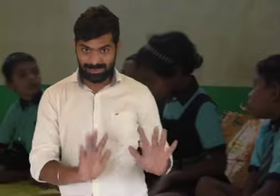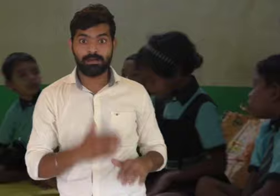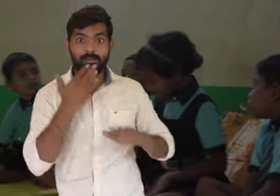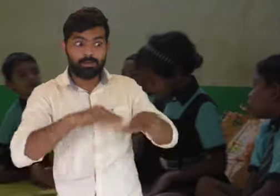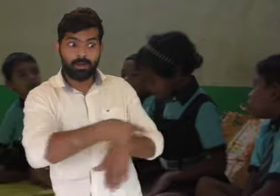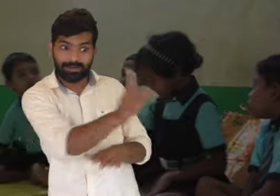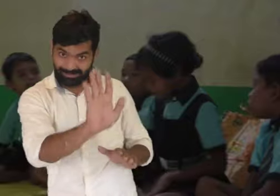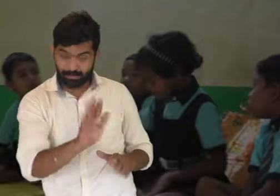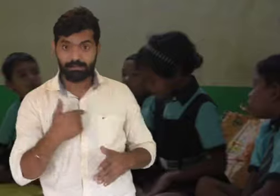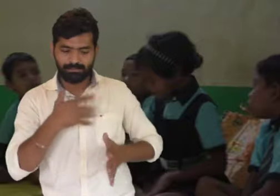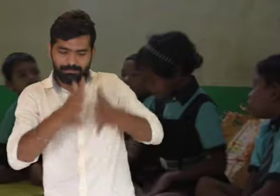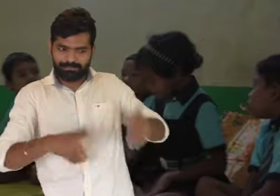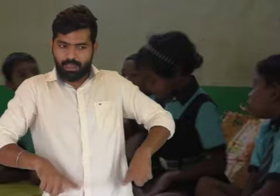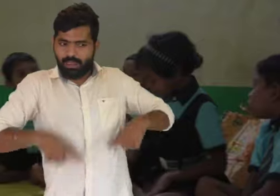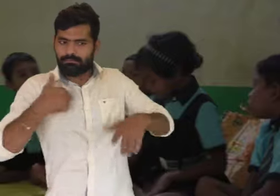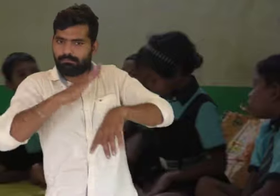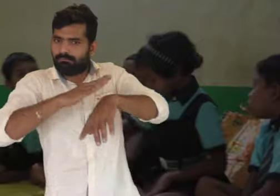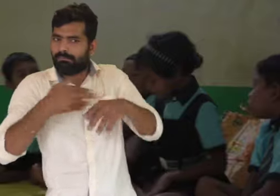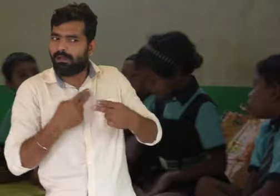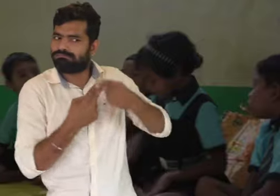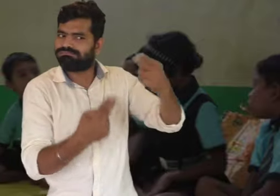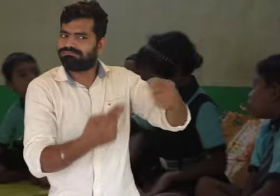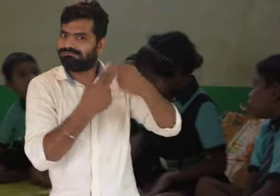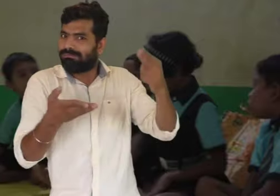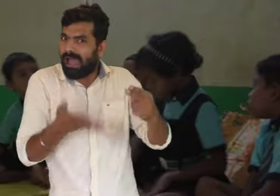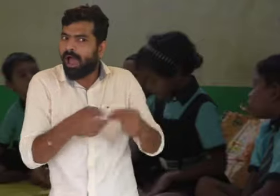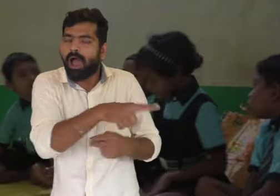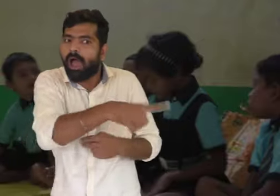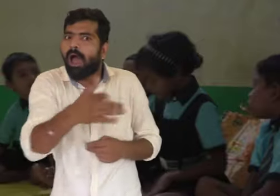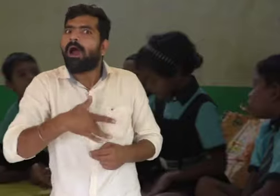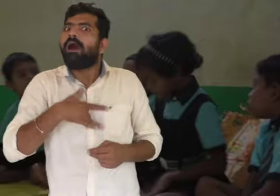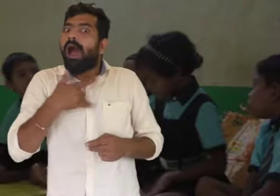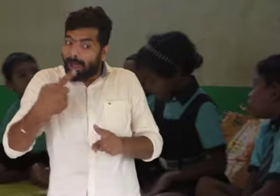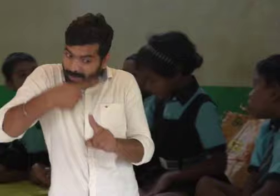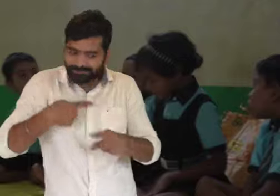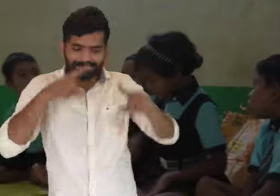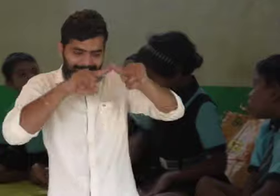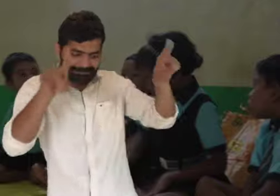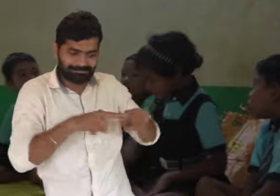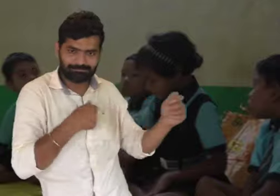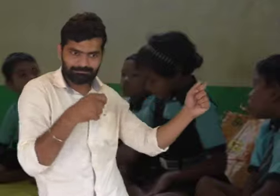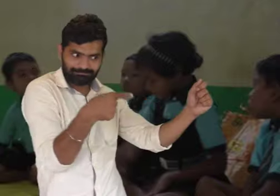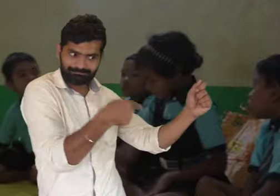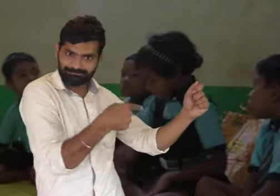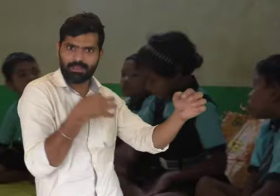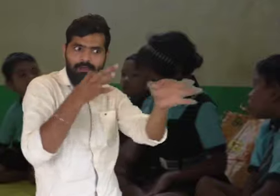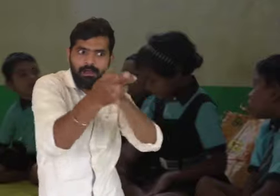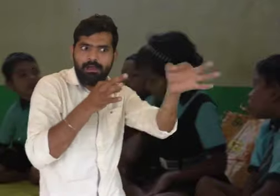the teacher will also need to prepare some stories from their own lived experiences